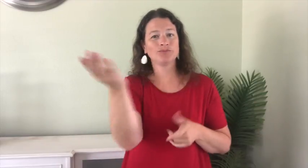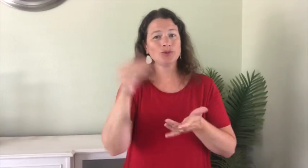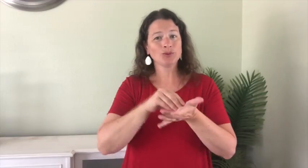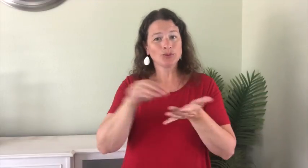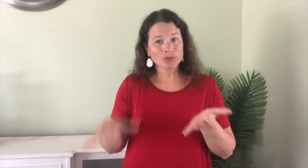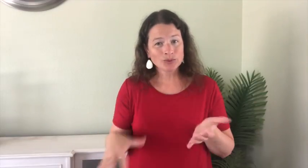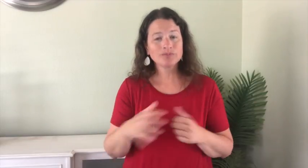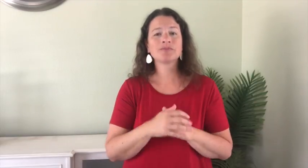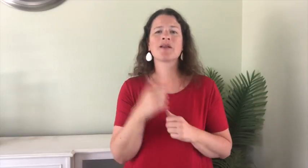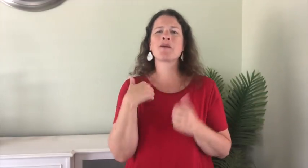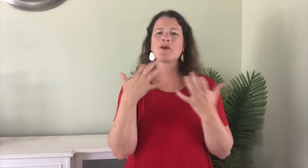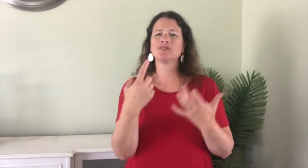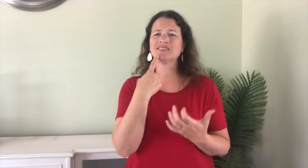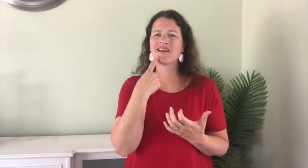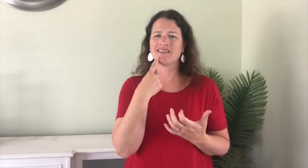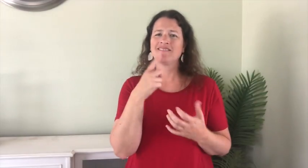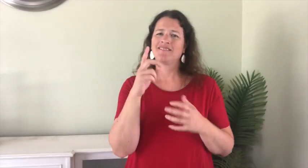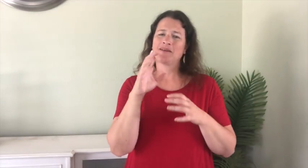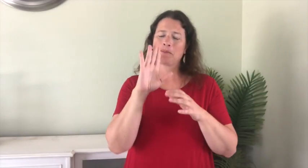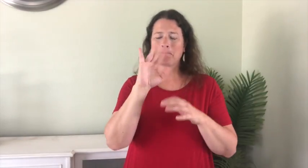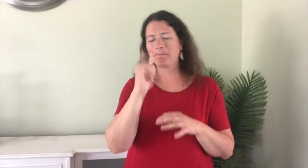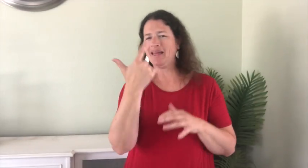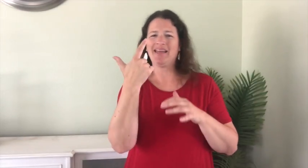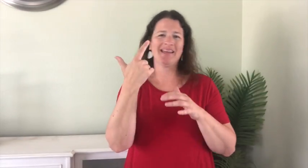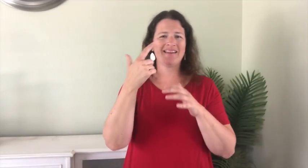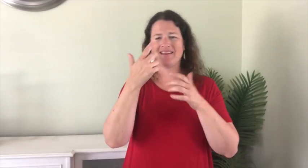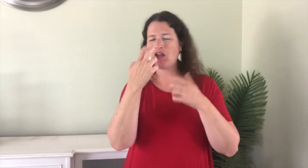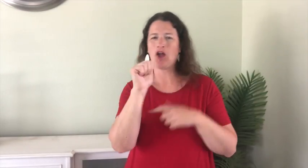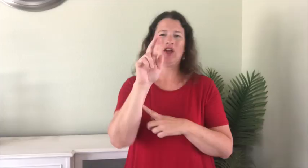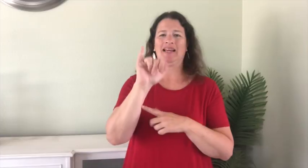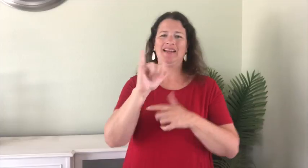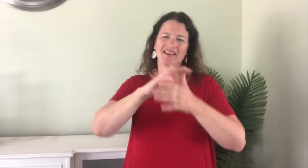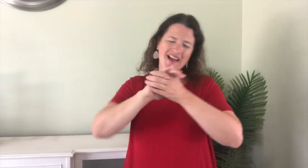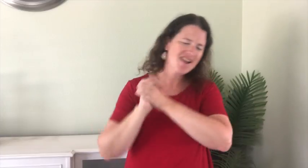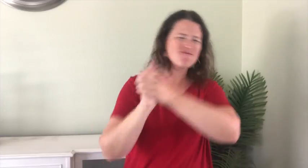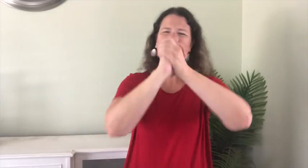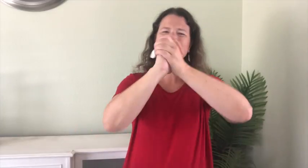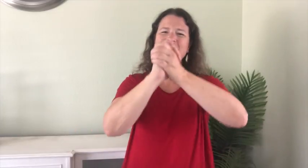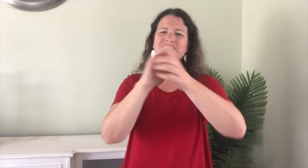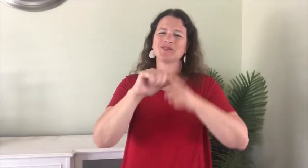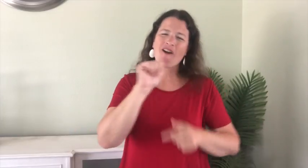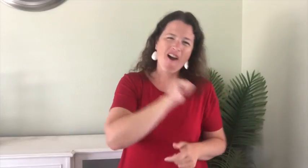awards to all the students an I just want to say a big hearty